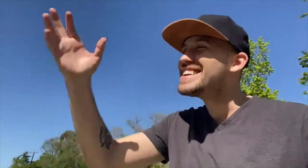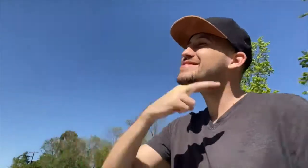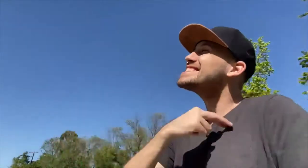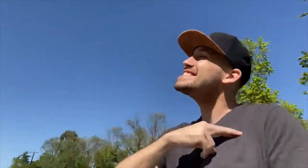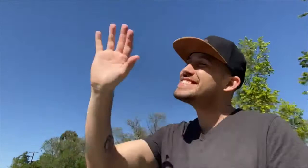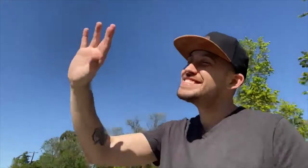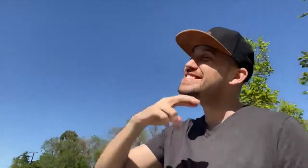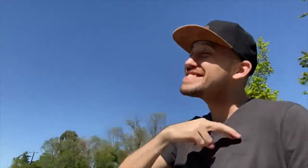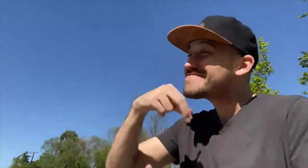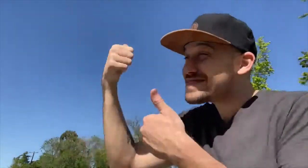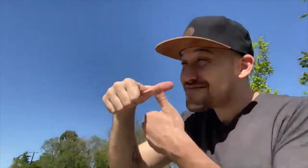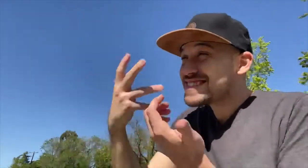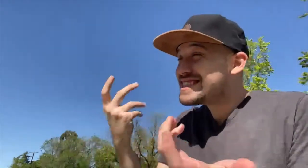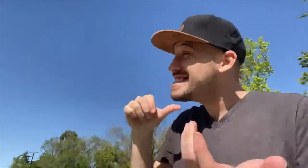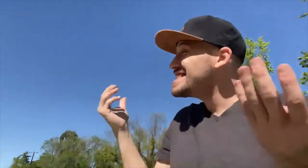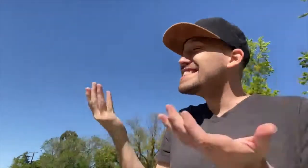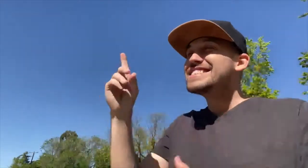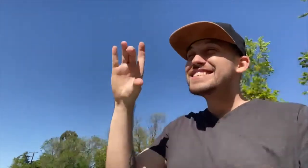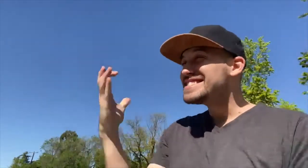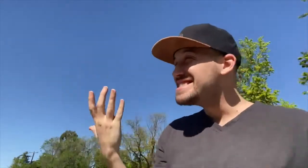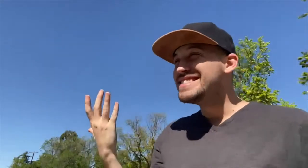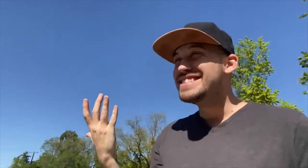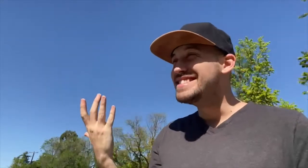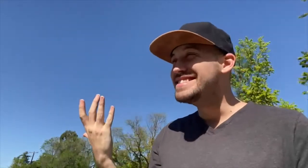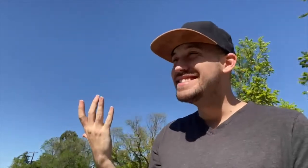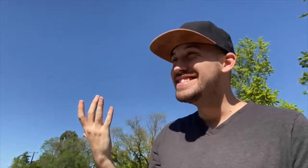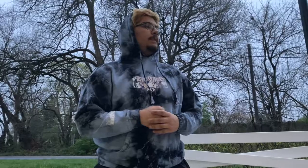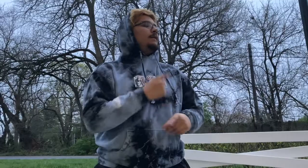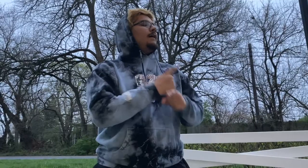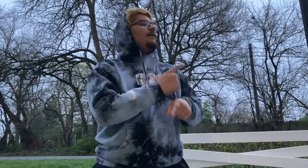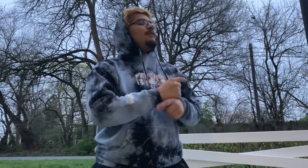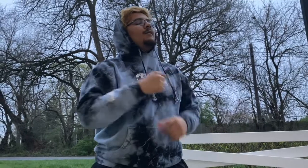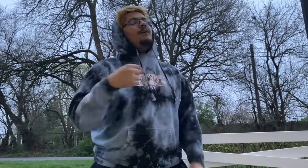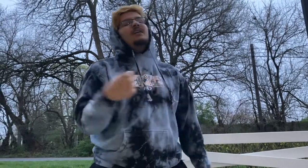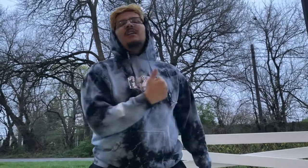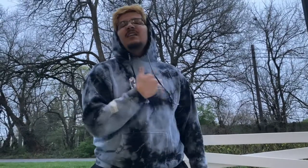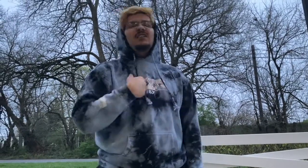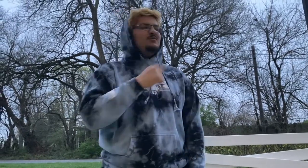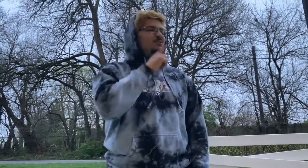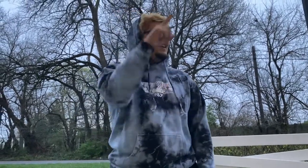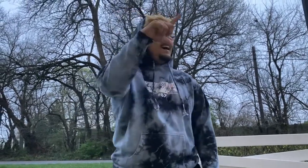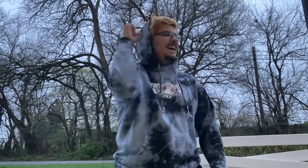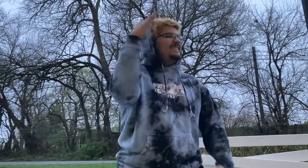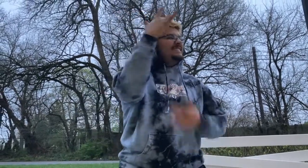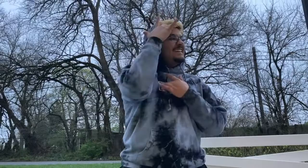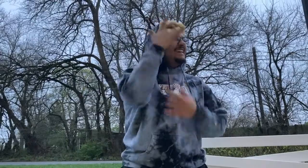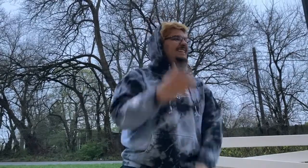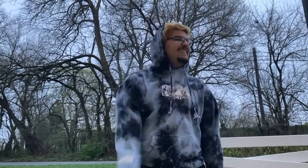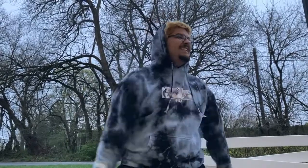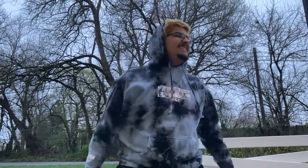Rayston. Rayston. We are not in D.C., remember? Right..right... Dang. I am gally-sick.